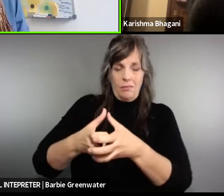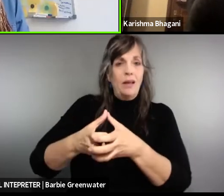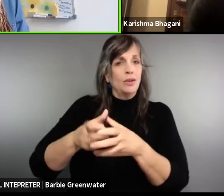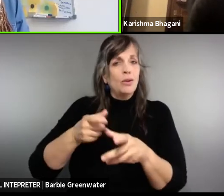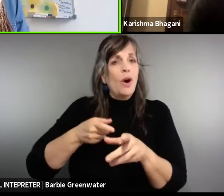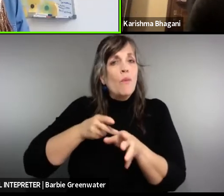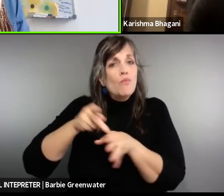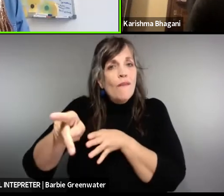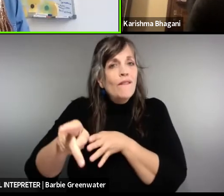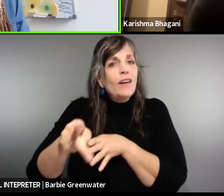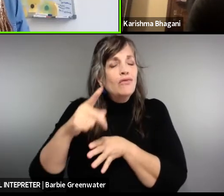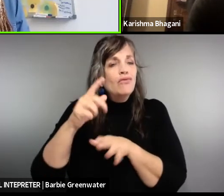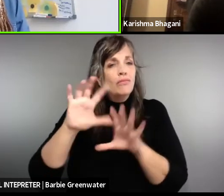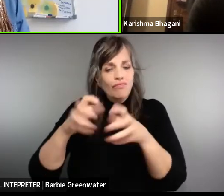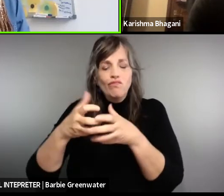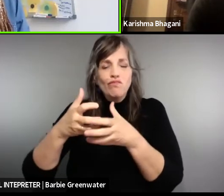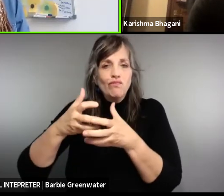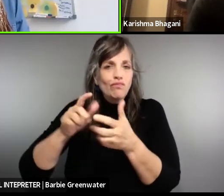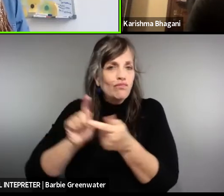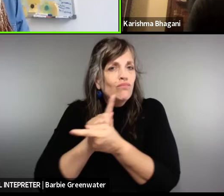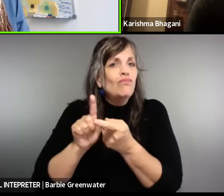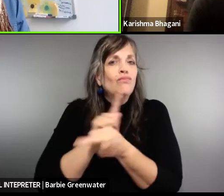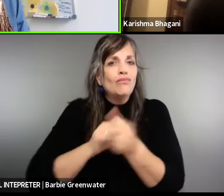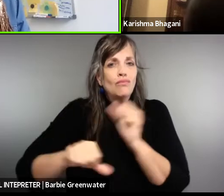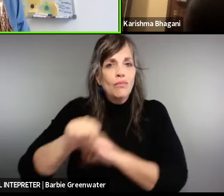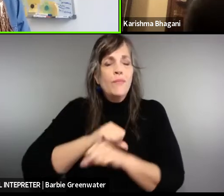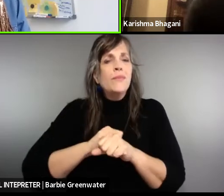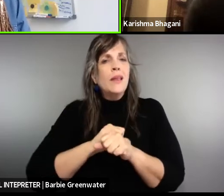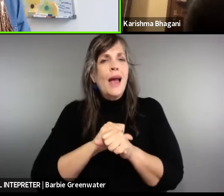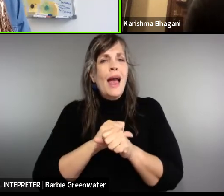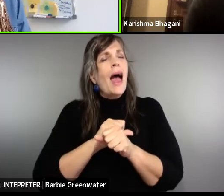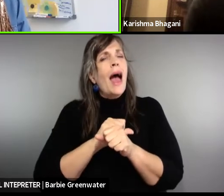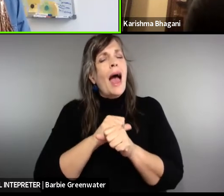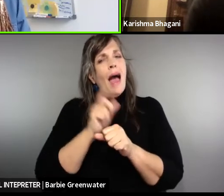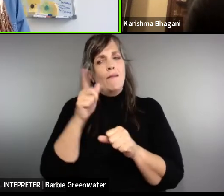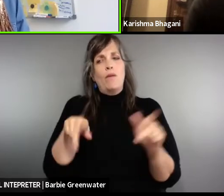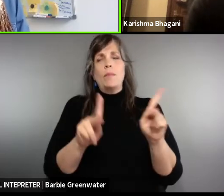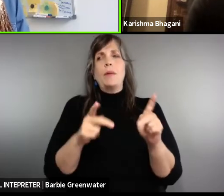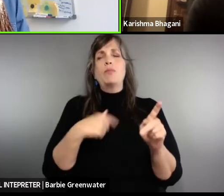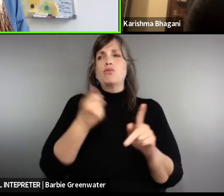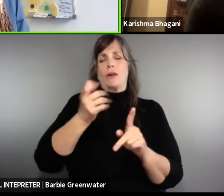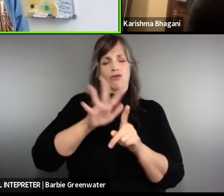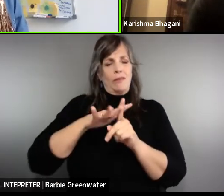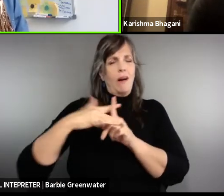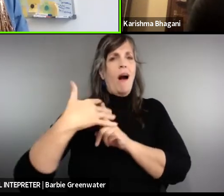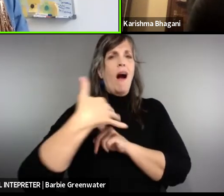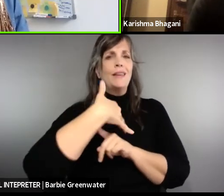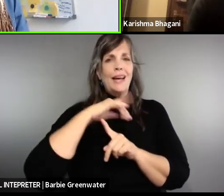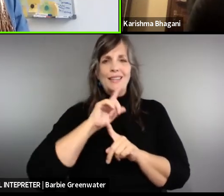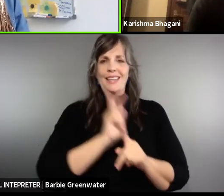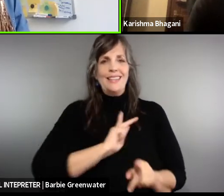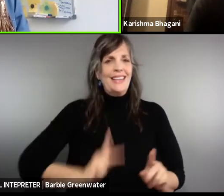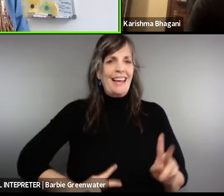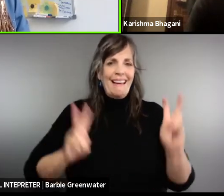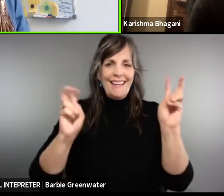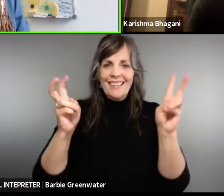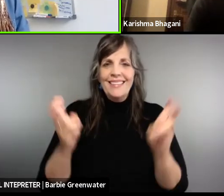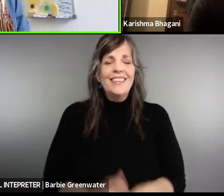It was to give people a sense that context is king. So you can sometimes hear about context